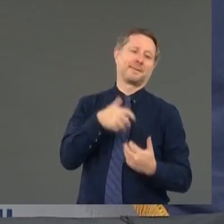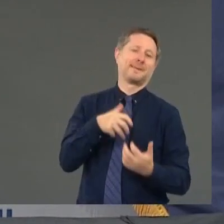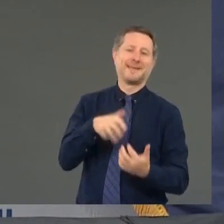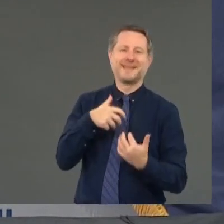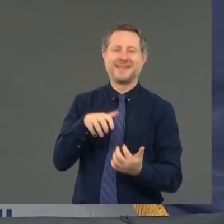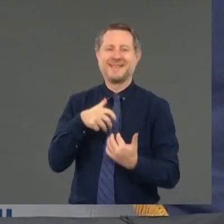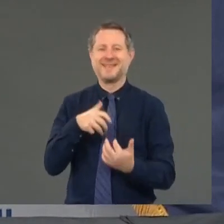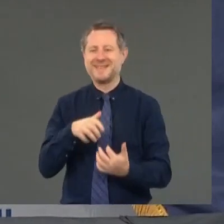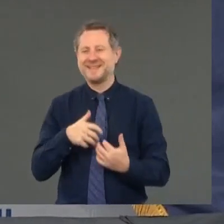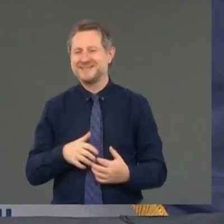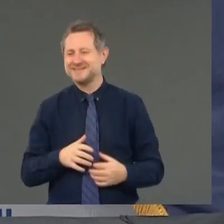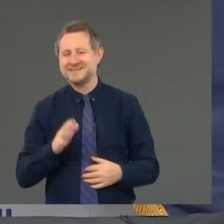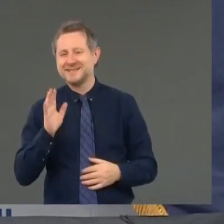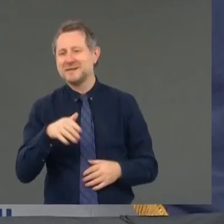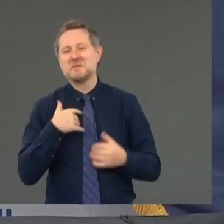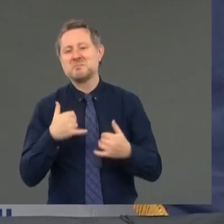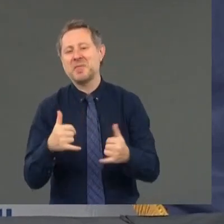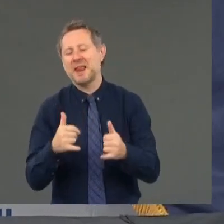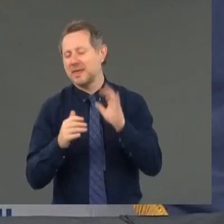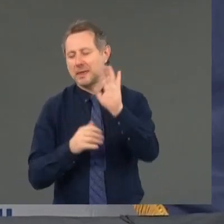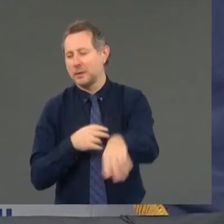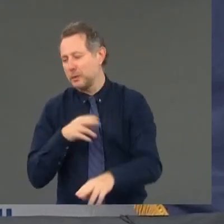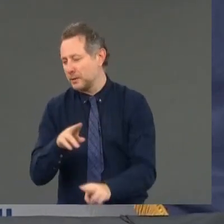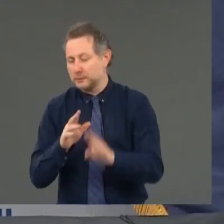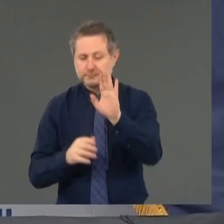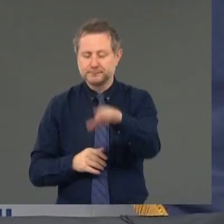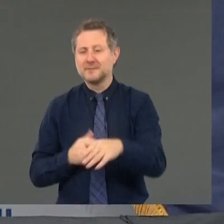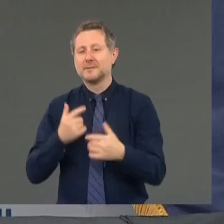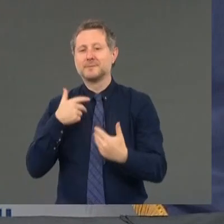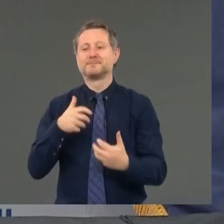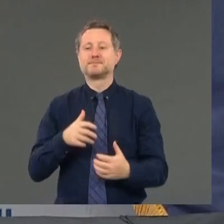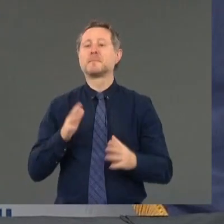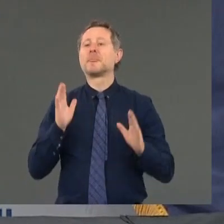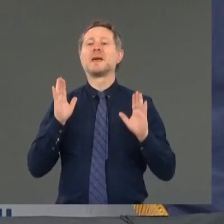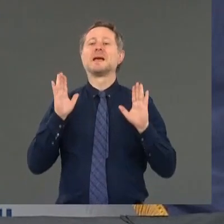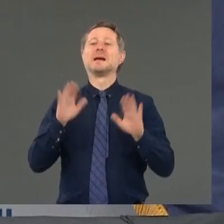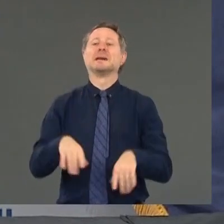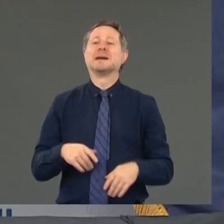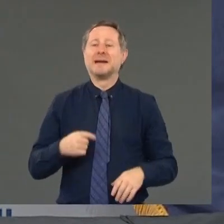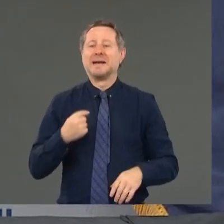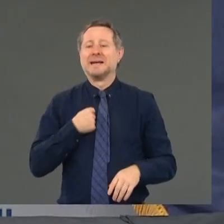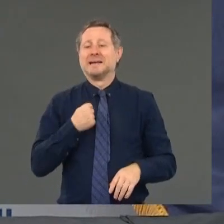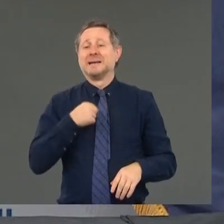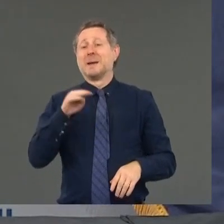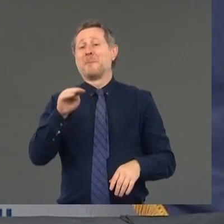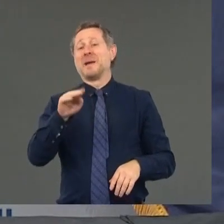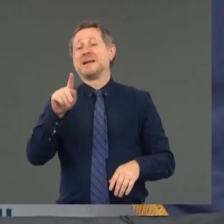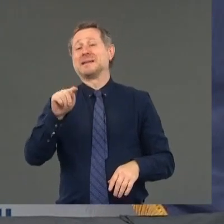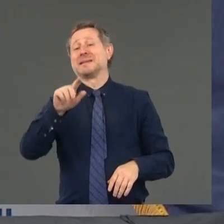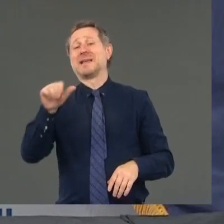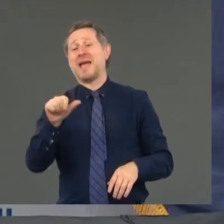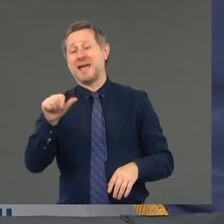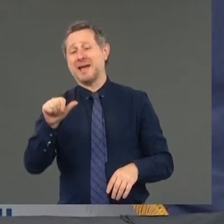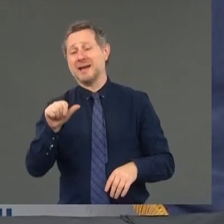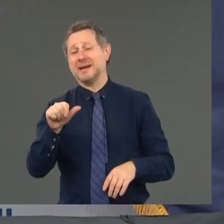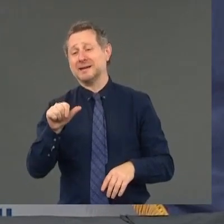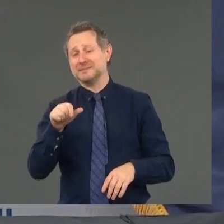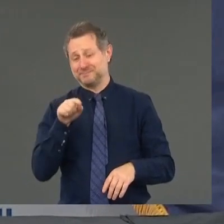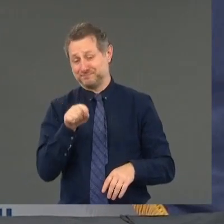EXPOSED?